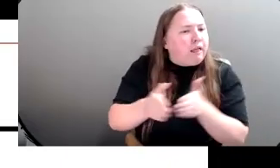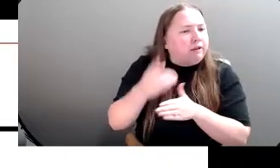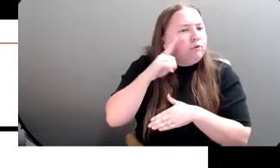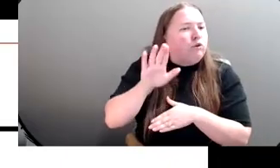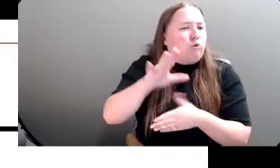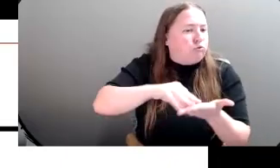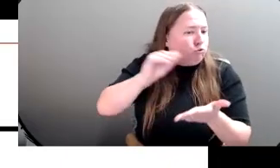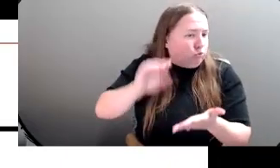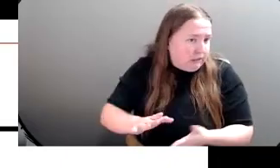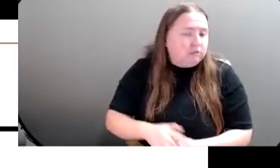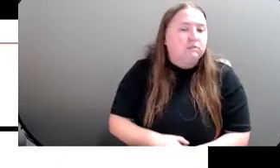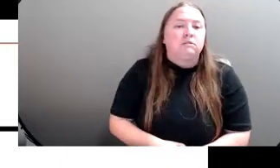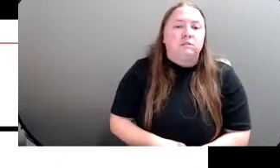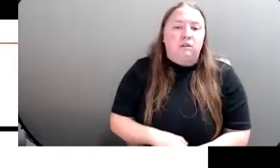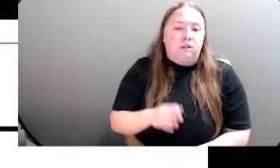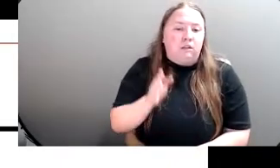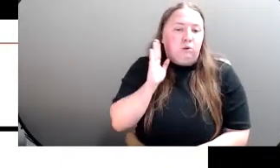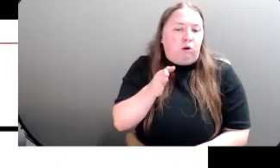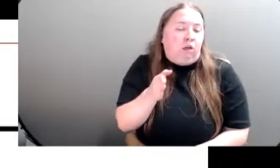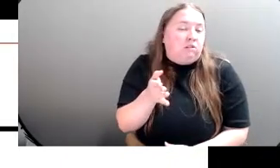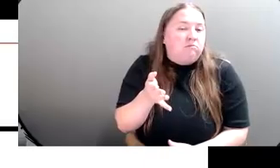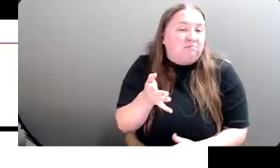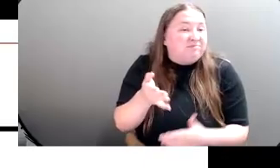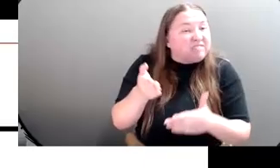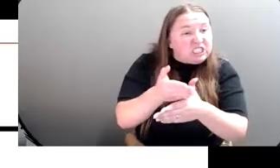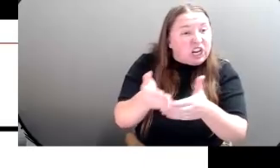you would eventually, you know, ideally share with your students